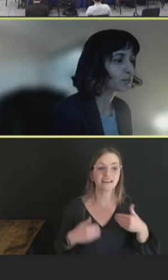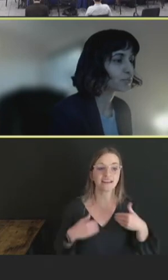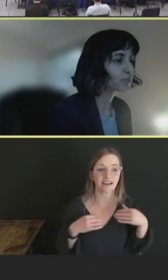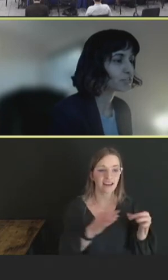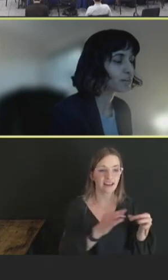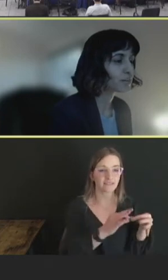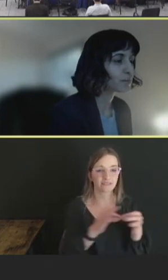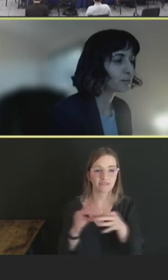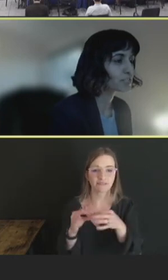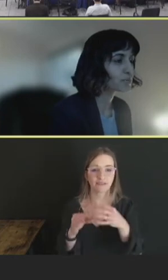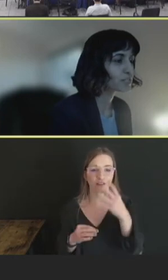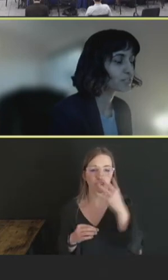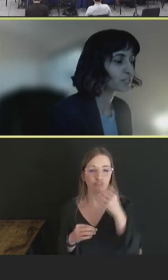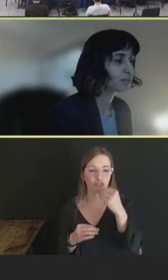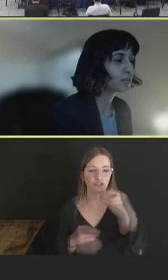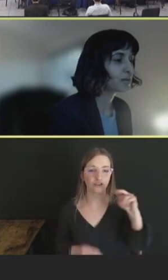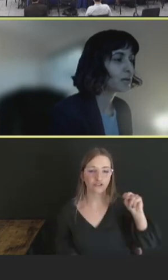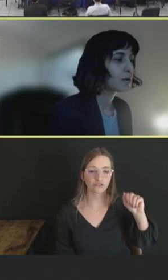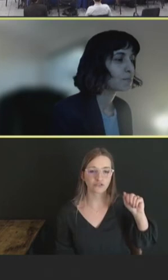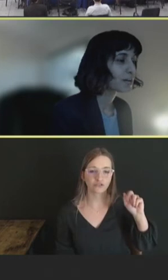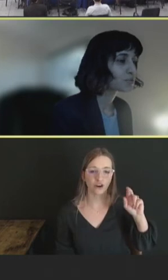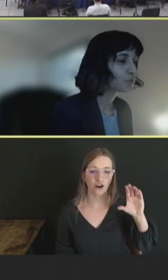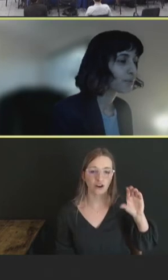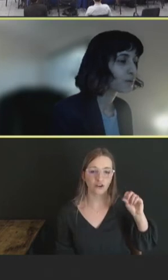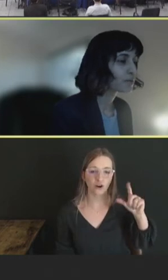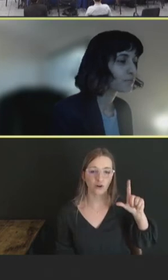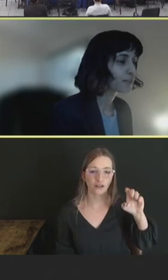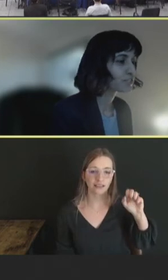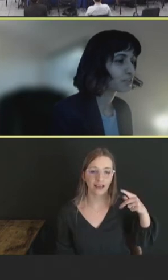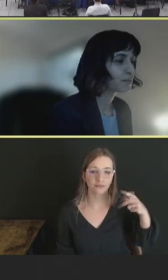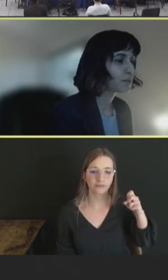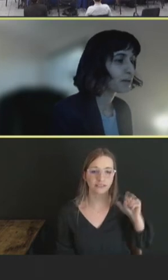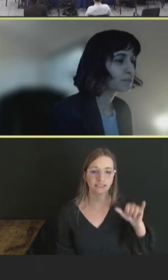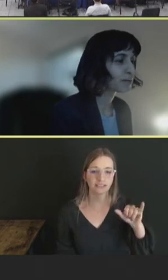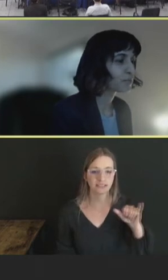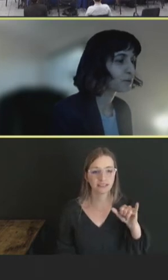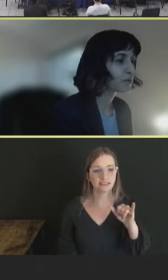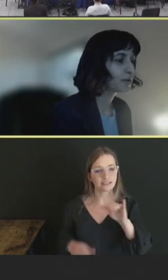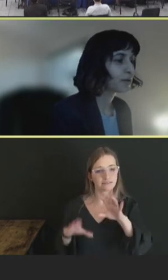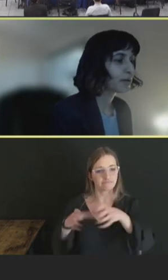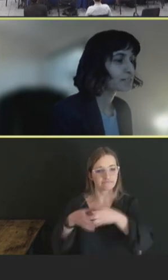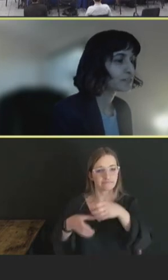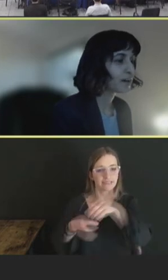with a genetic predisposition; but natural viral infection may have played a role as a